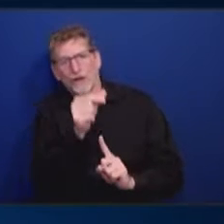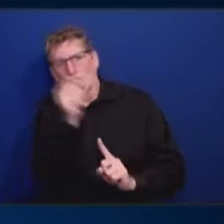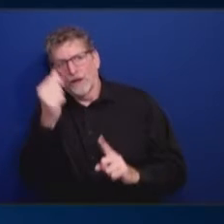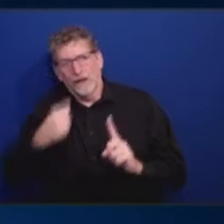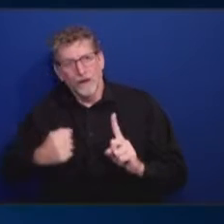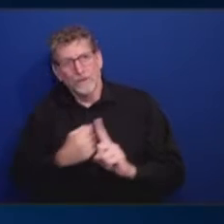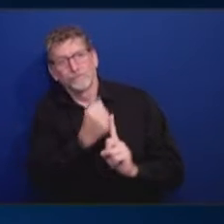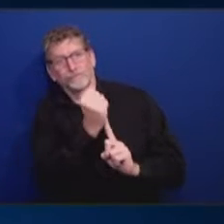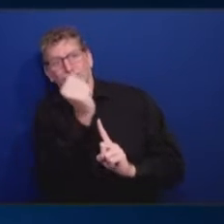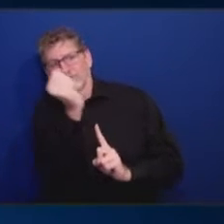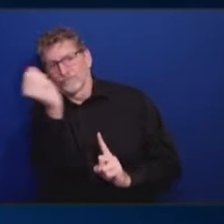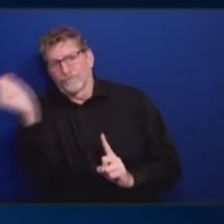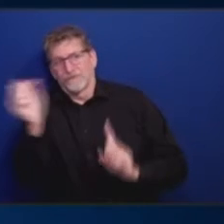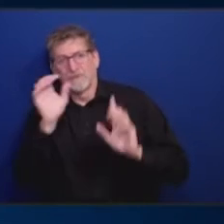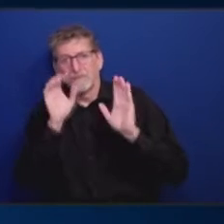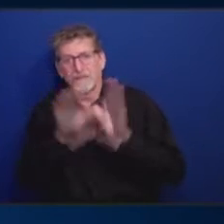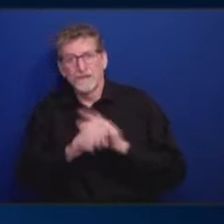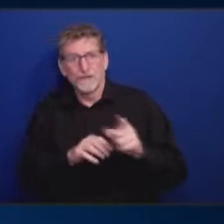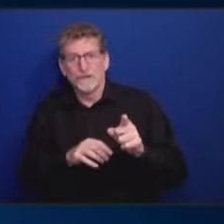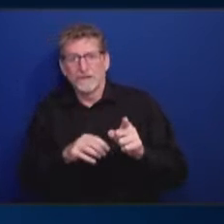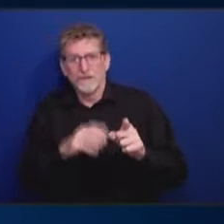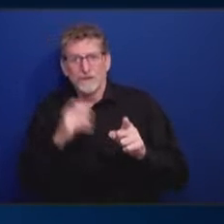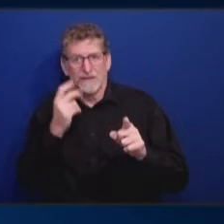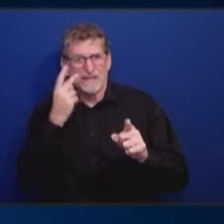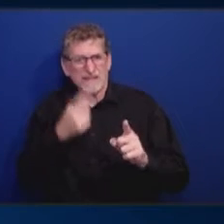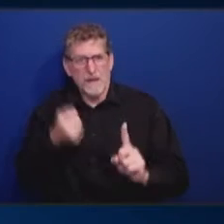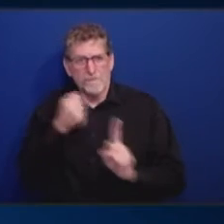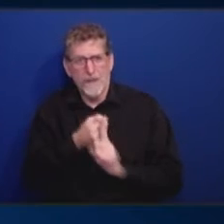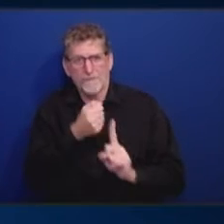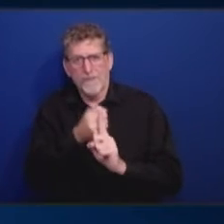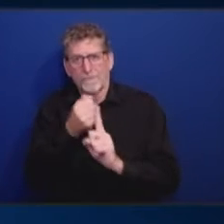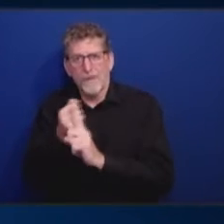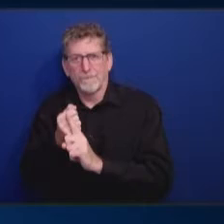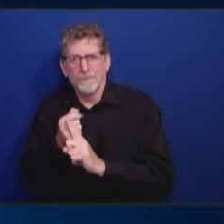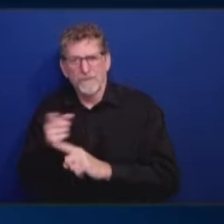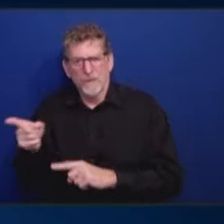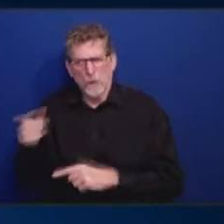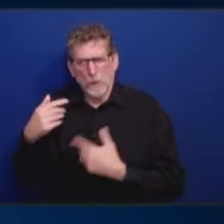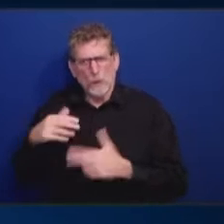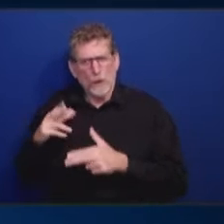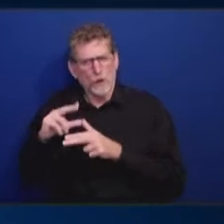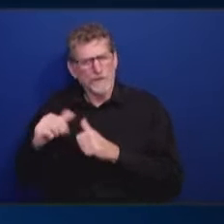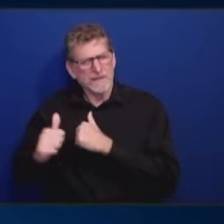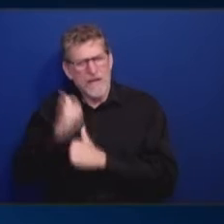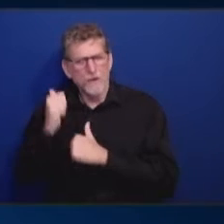at risk. There are communities at risk for reasons that -- people just live in different places,